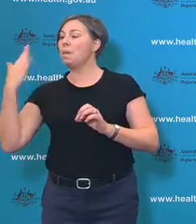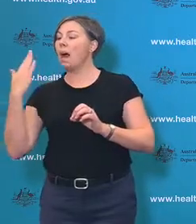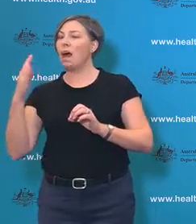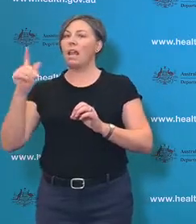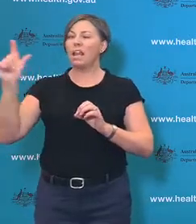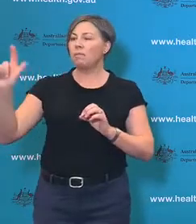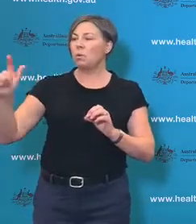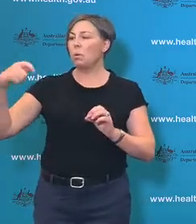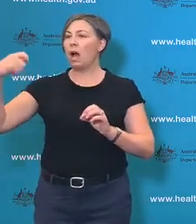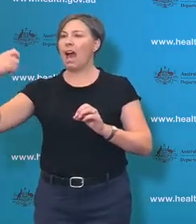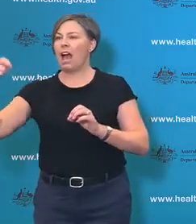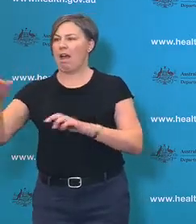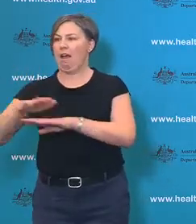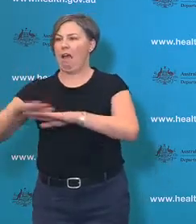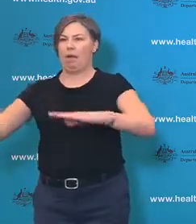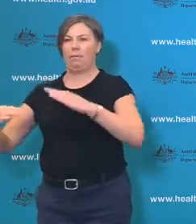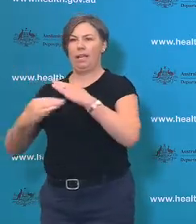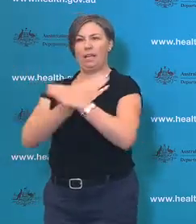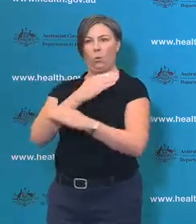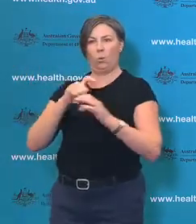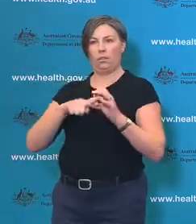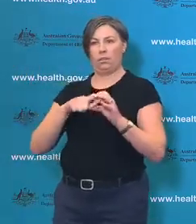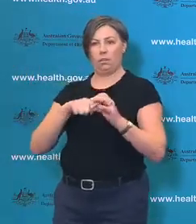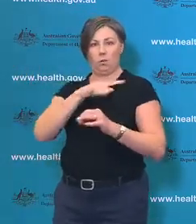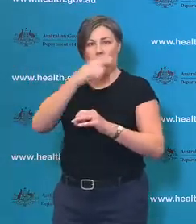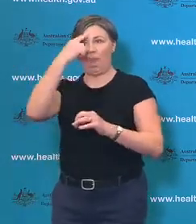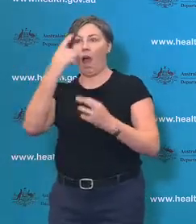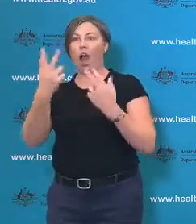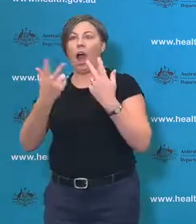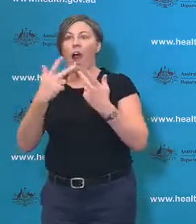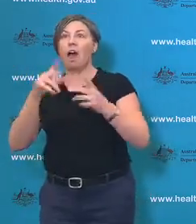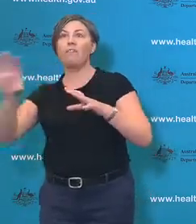spread in Queensland and do you expect other states to follow? Clearly that's a decision for